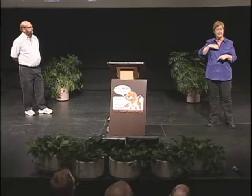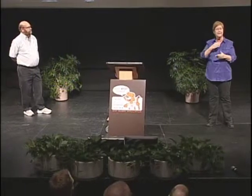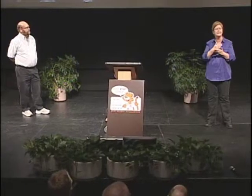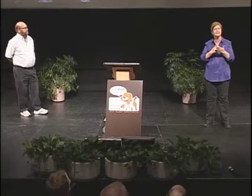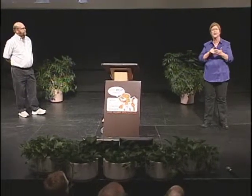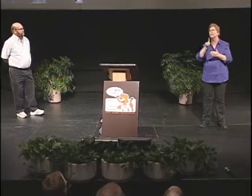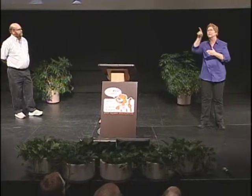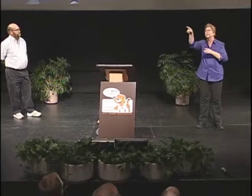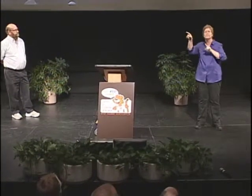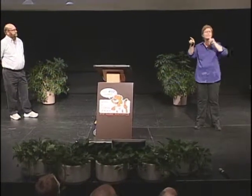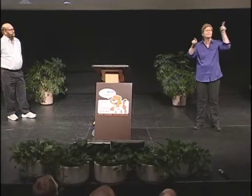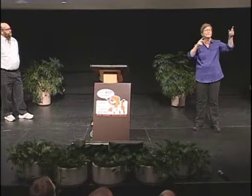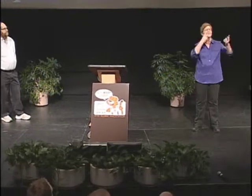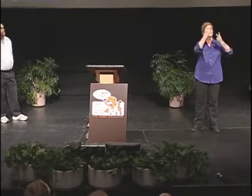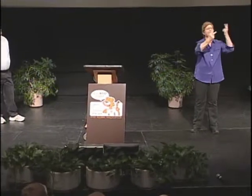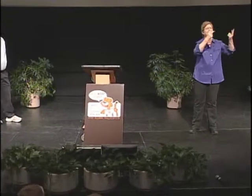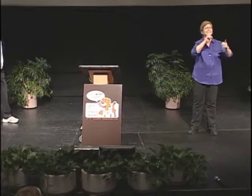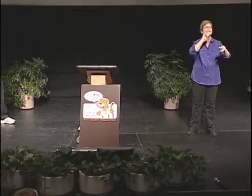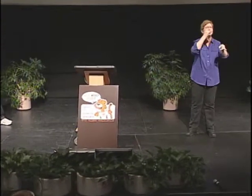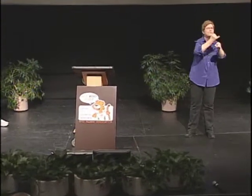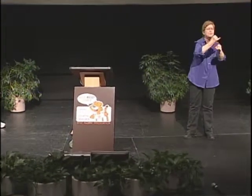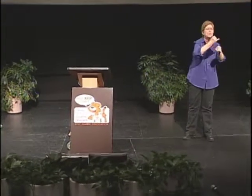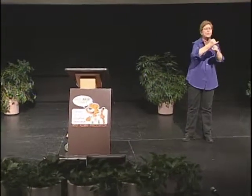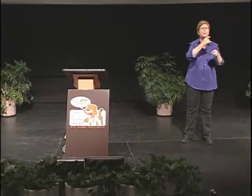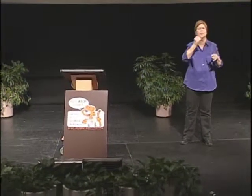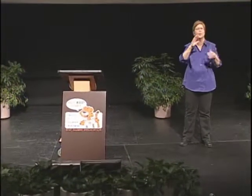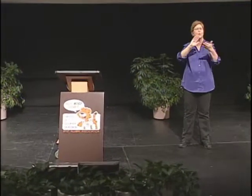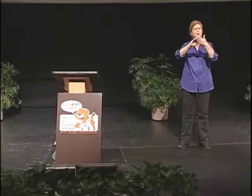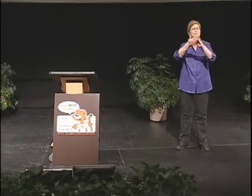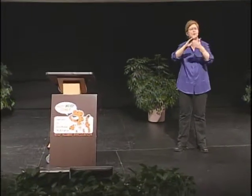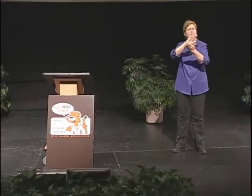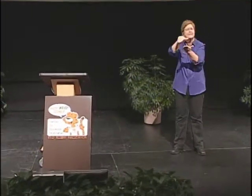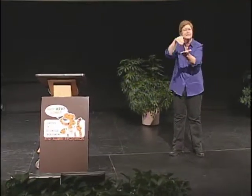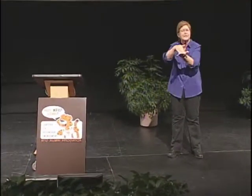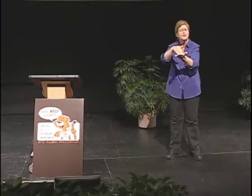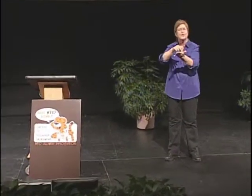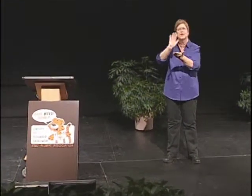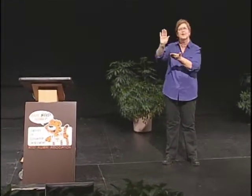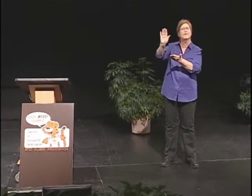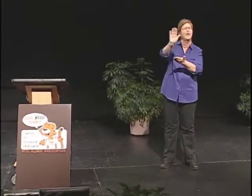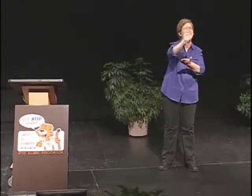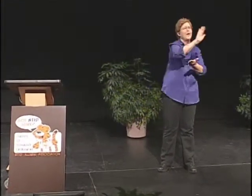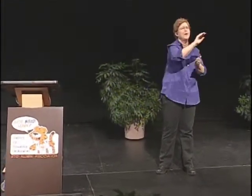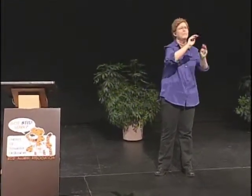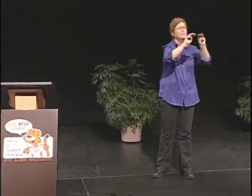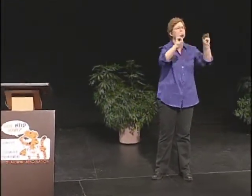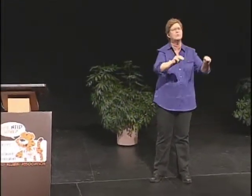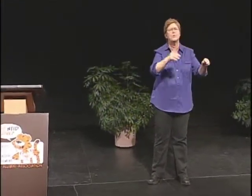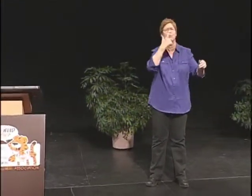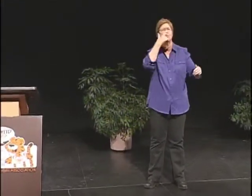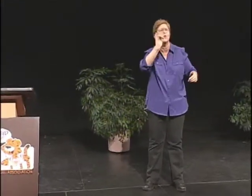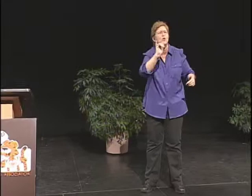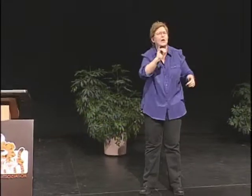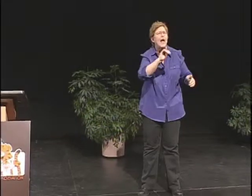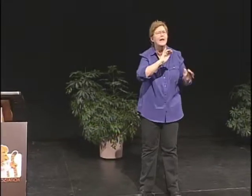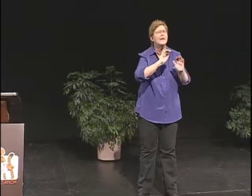The committee has done some work in visiting different schools for the deaf or different community centers in other areas to see